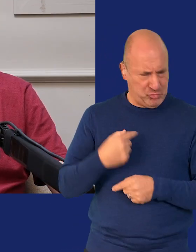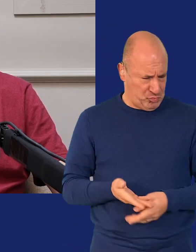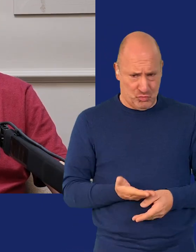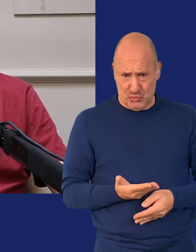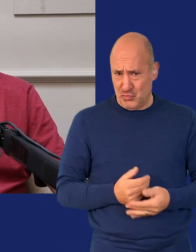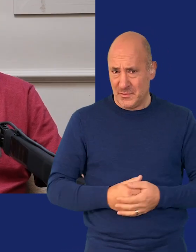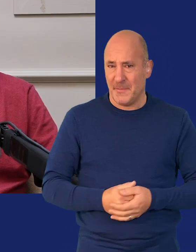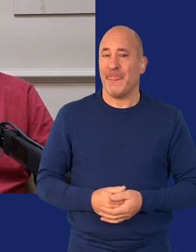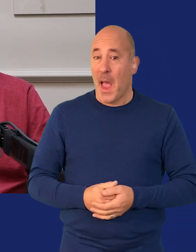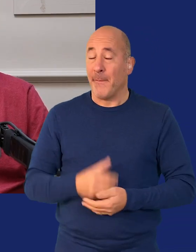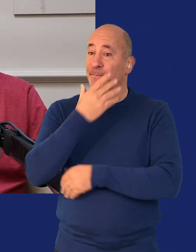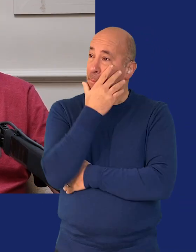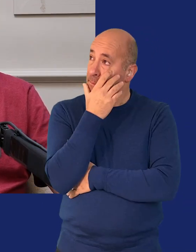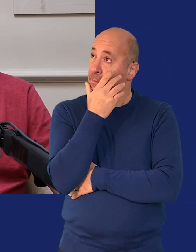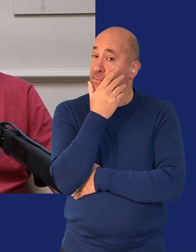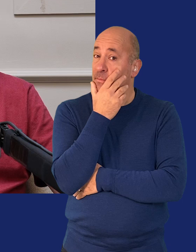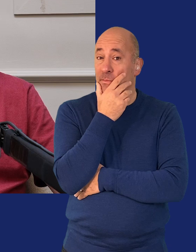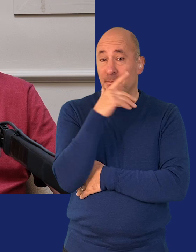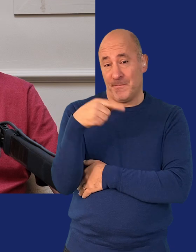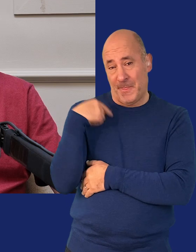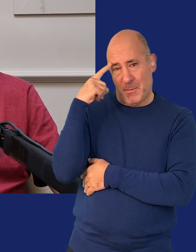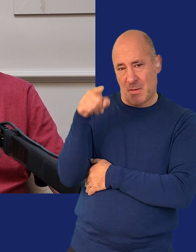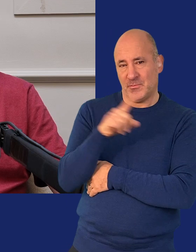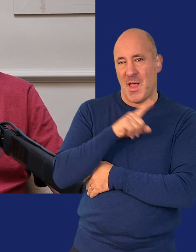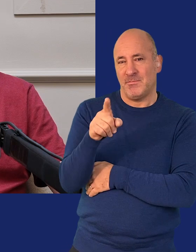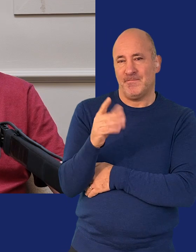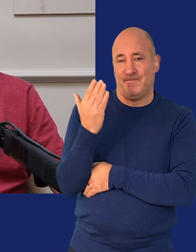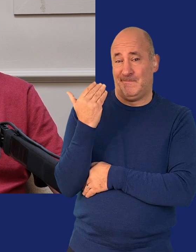Okay, um, because, um, I was thinking about this recently, actually, because